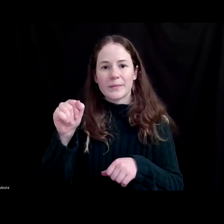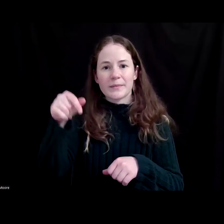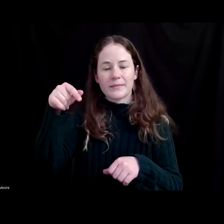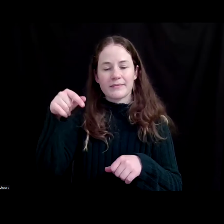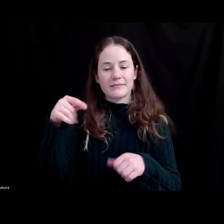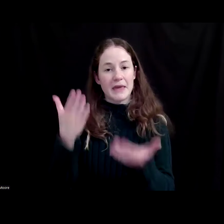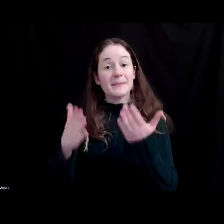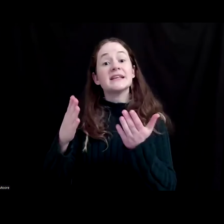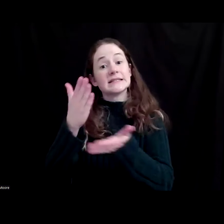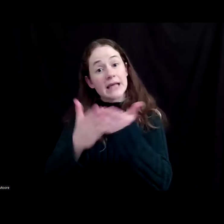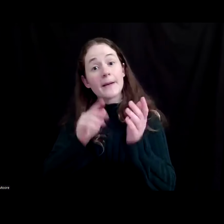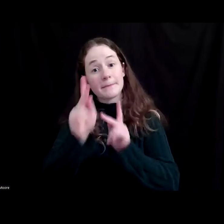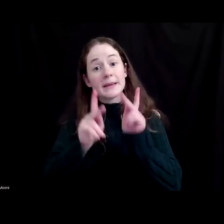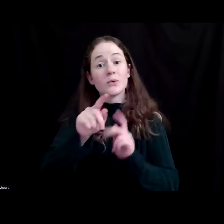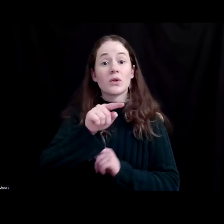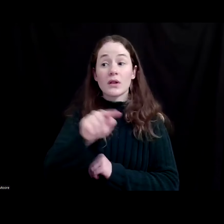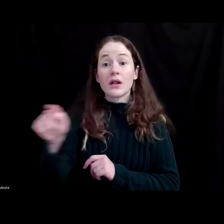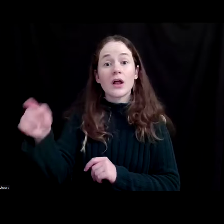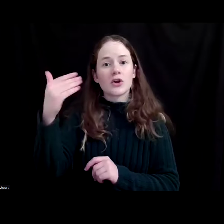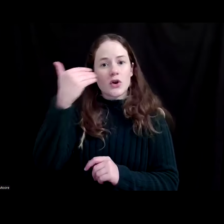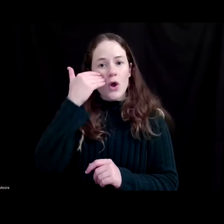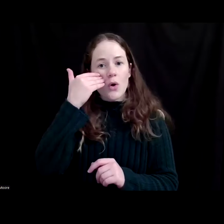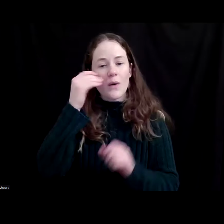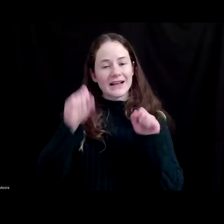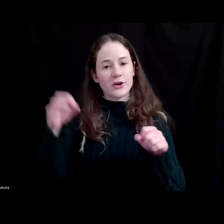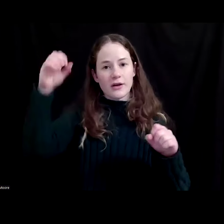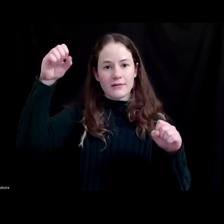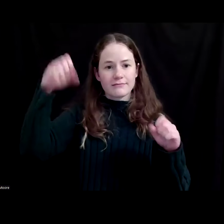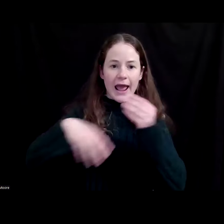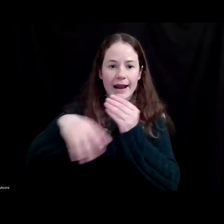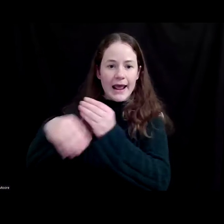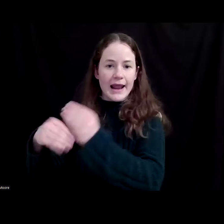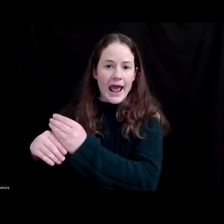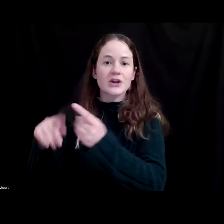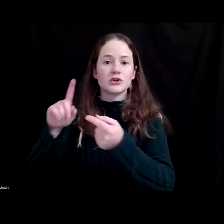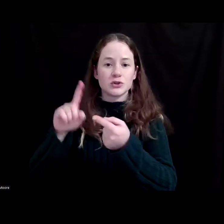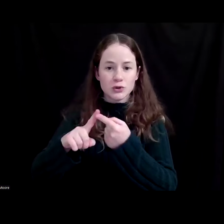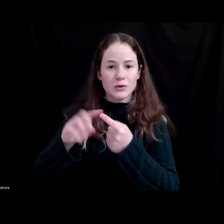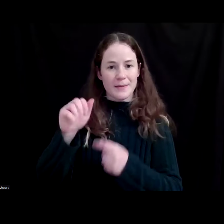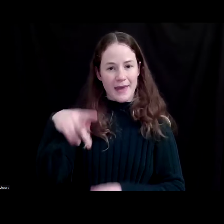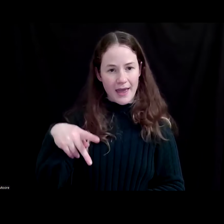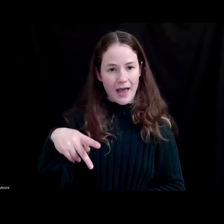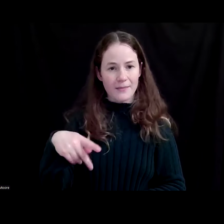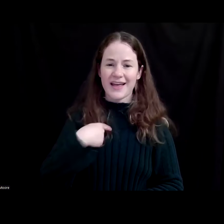to help build the resources that are out there. So, August, you're asking an excellent question that I wish I knew